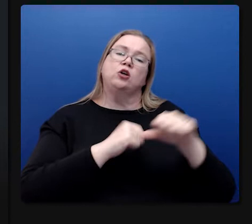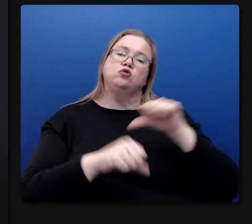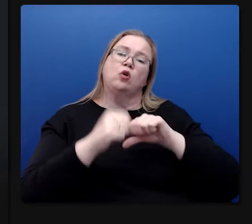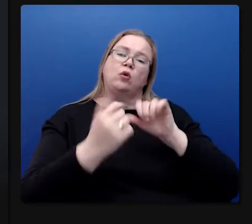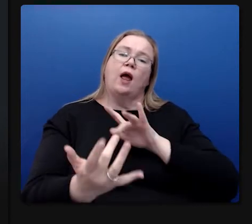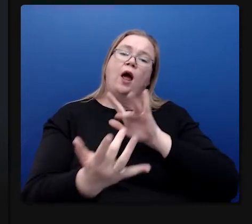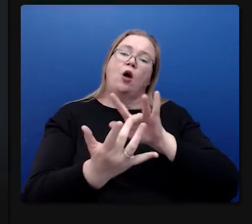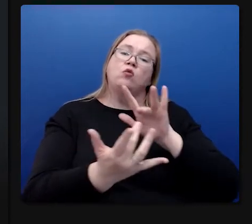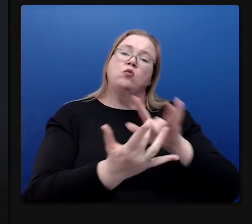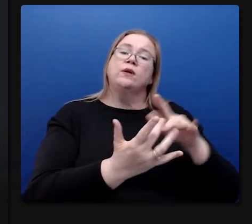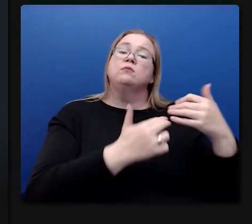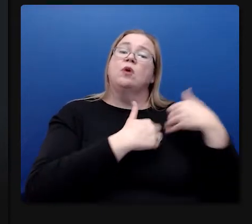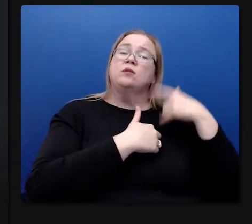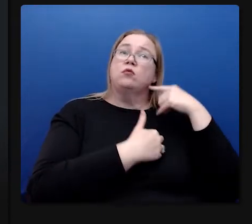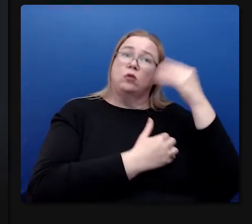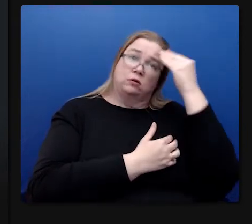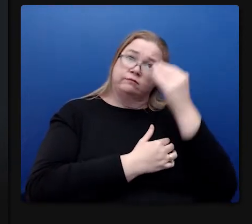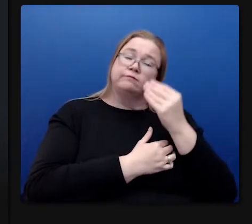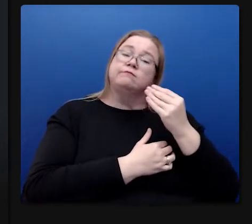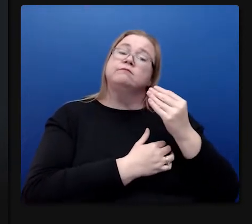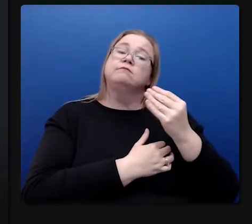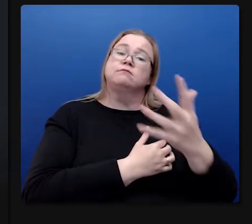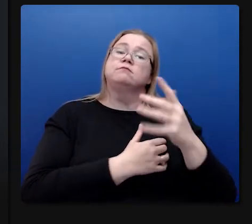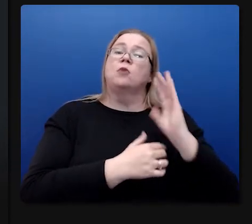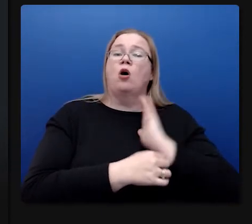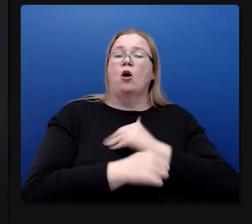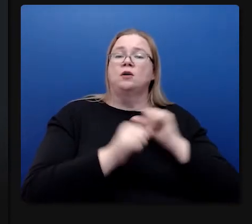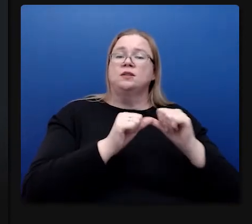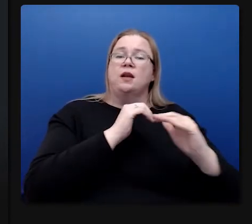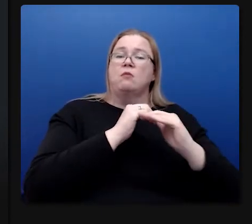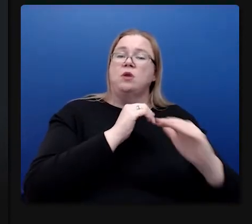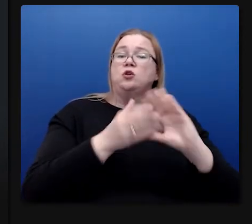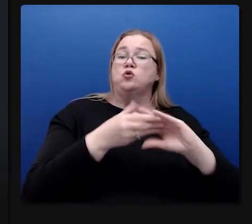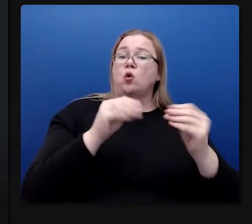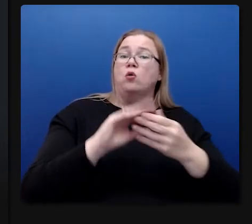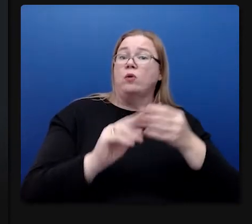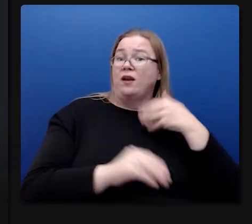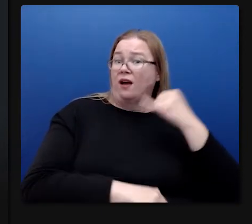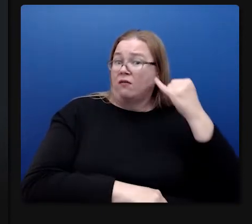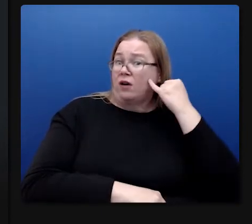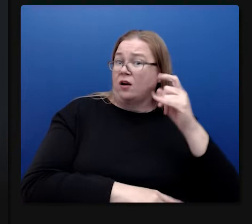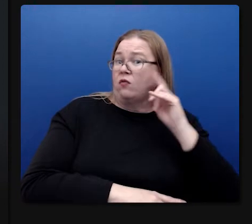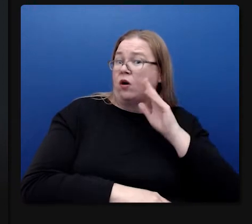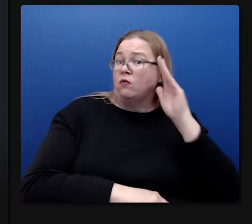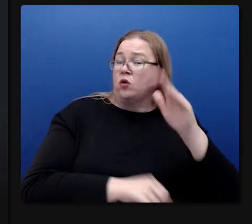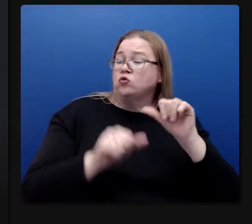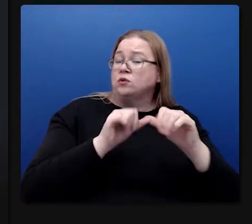are responsible for telling our sustainability story. If you have ideas for future sustainability,